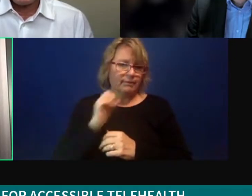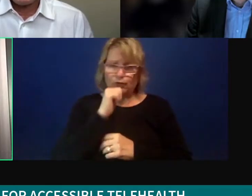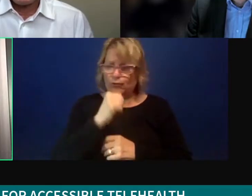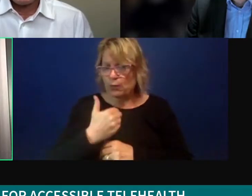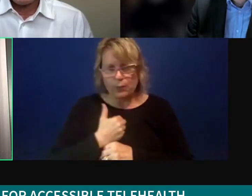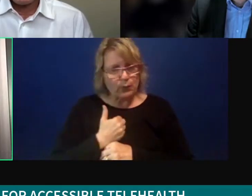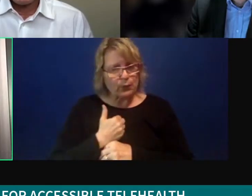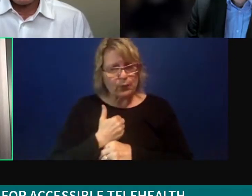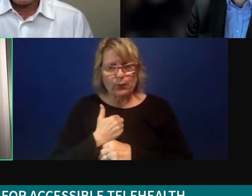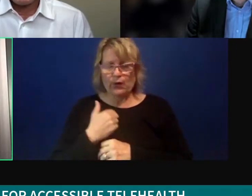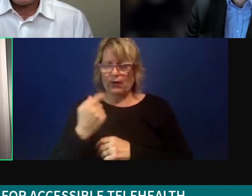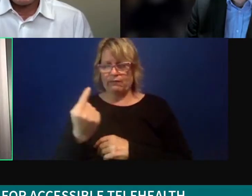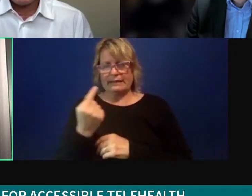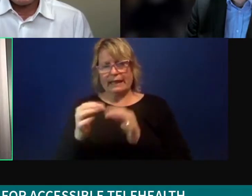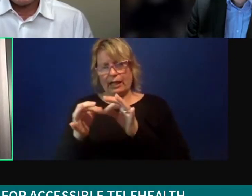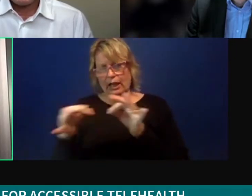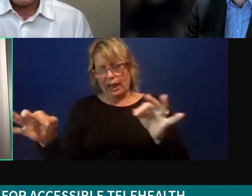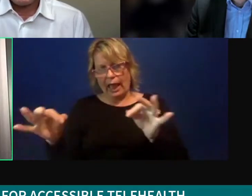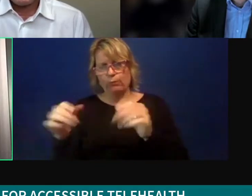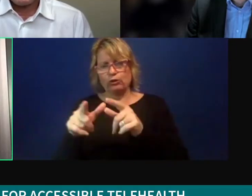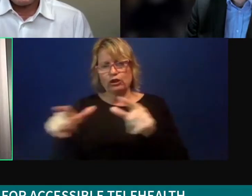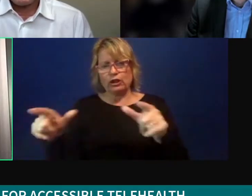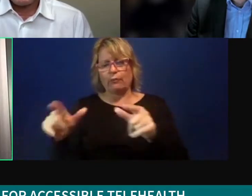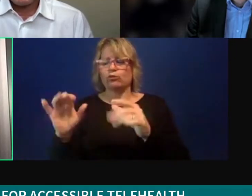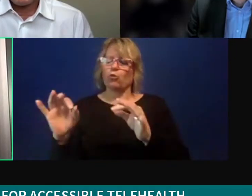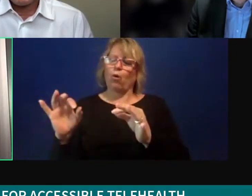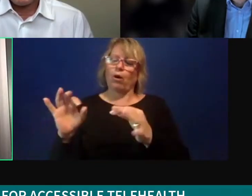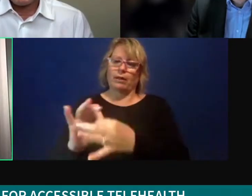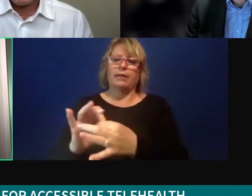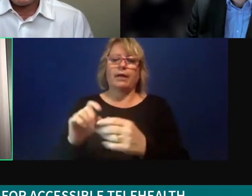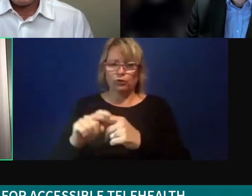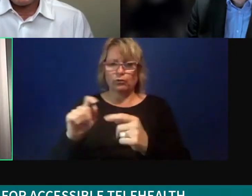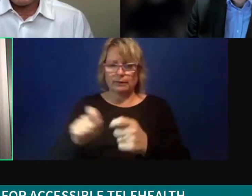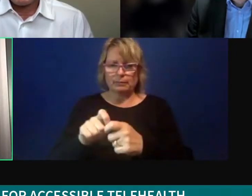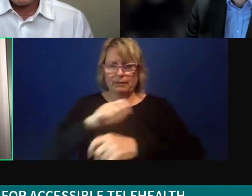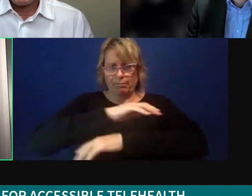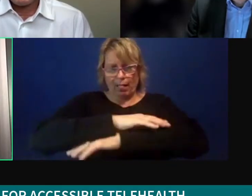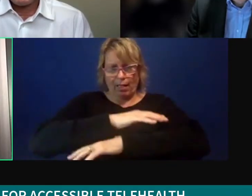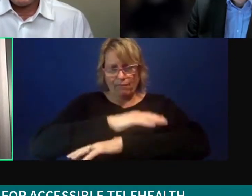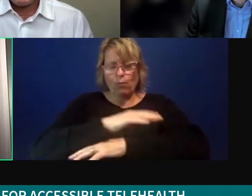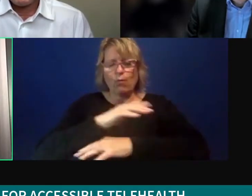language or that singular form of connecting to a given platform. And so it kind of leaves each